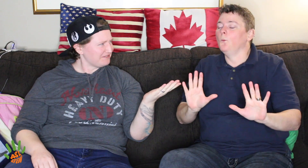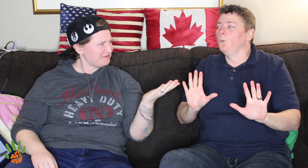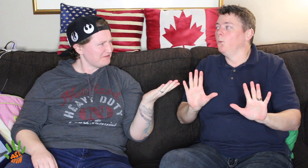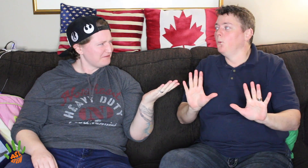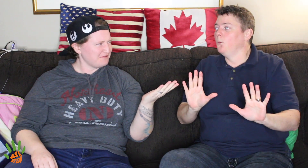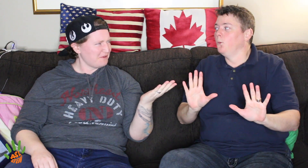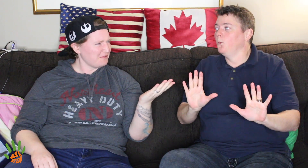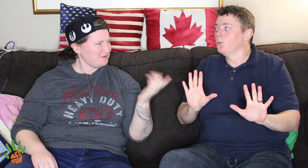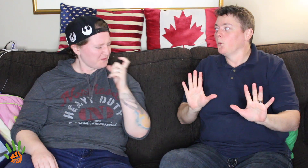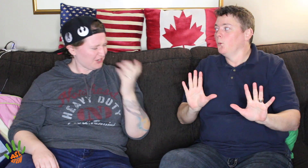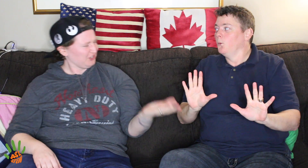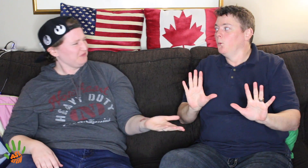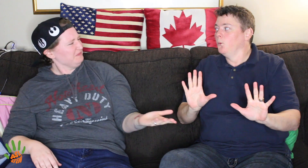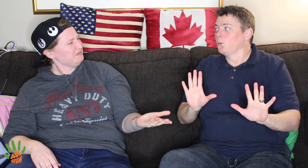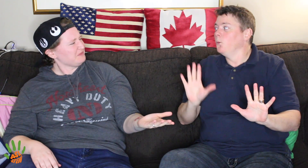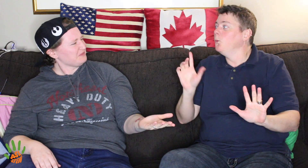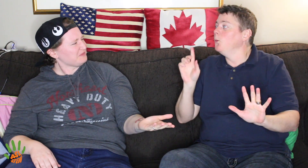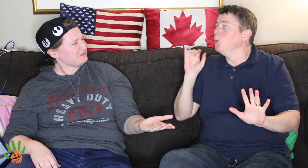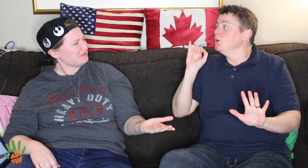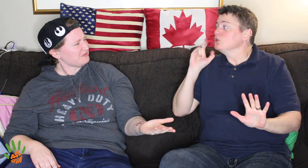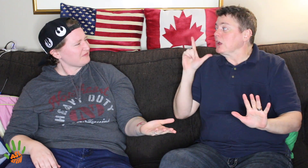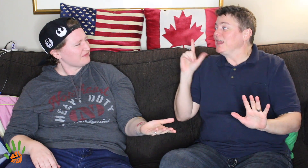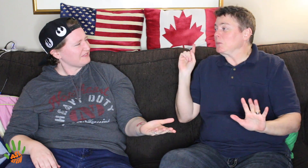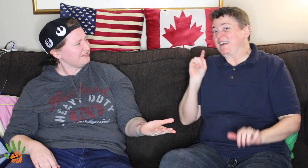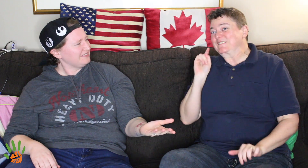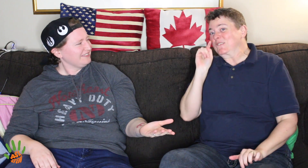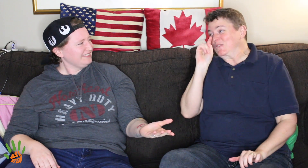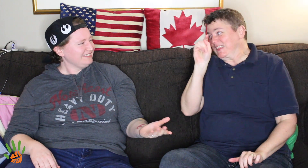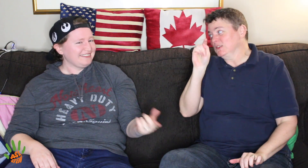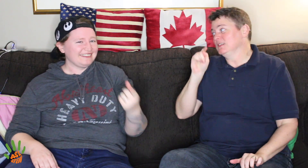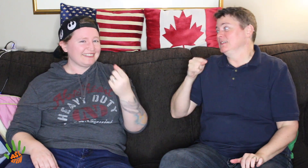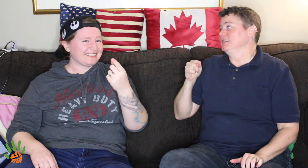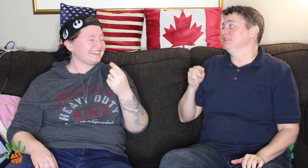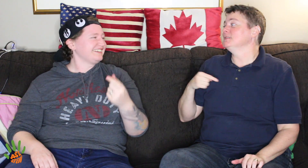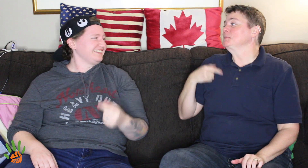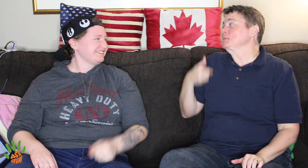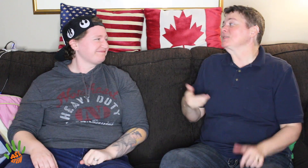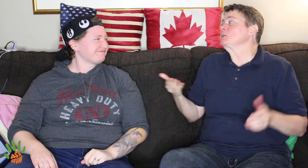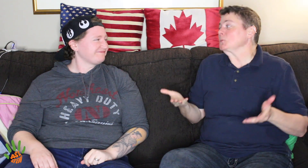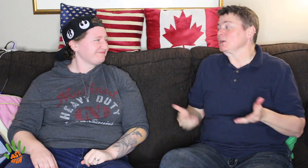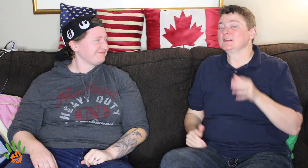[E] Whoa, whoa, whoa. [J] Well who are you? [E] Jill is over there. So let me introduce myself.